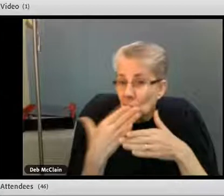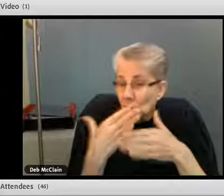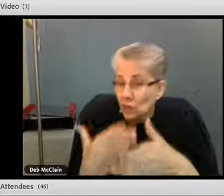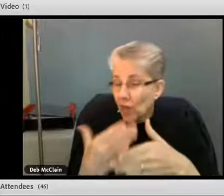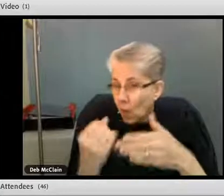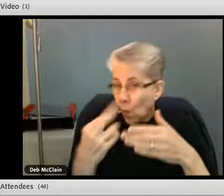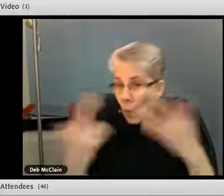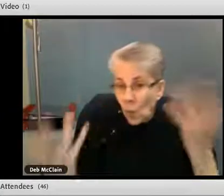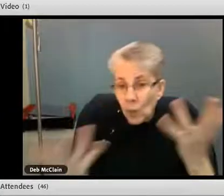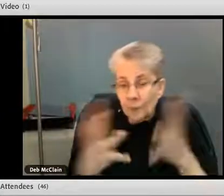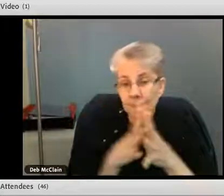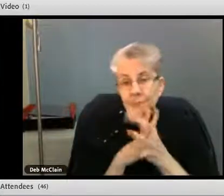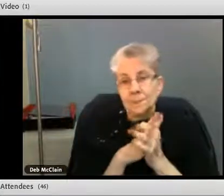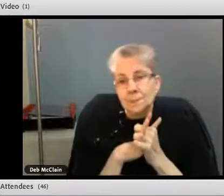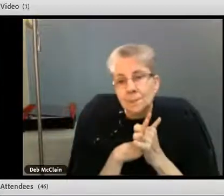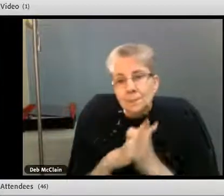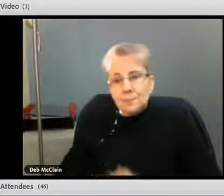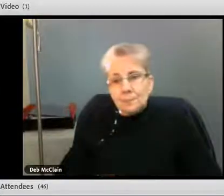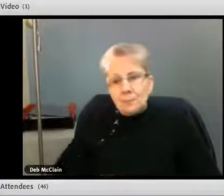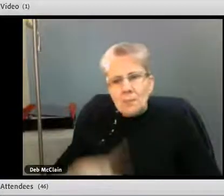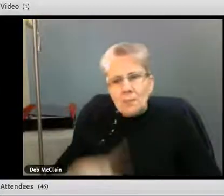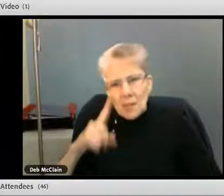I see some questions coming in, so I'll give everyone a second.